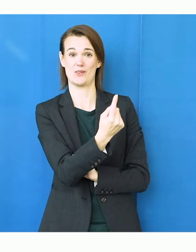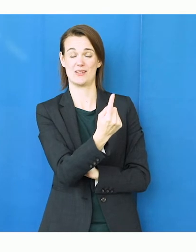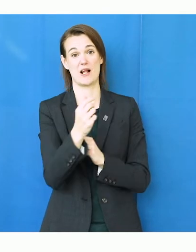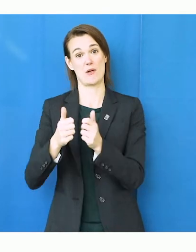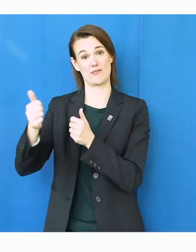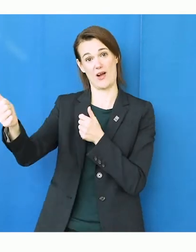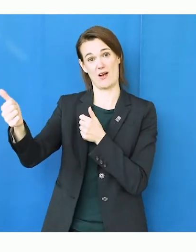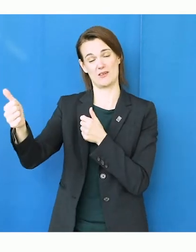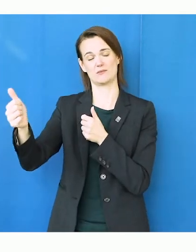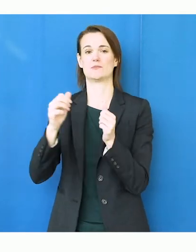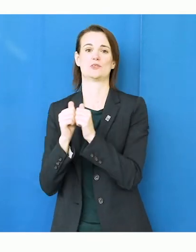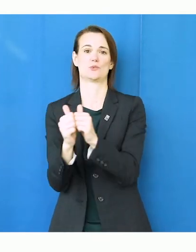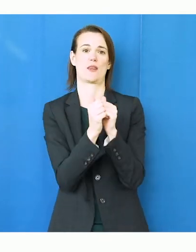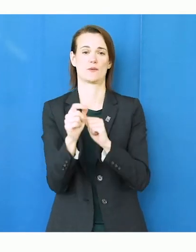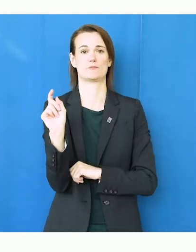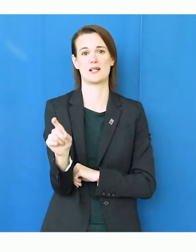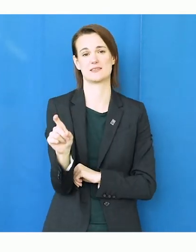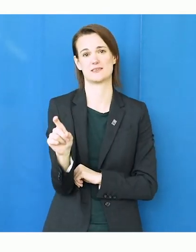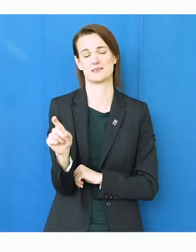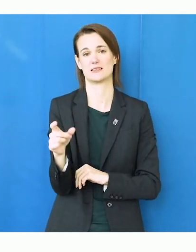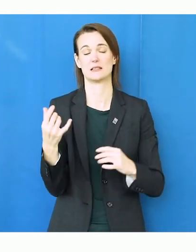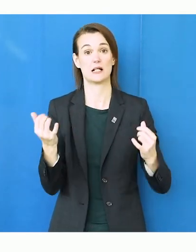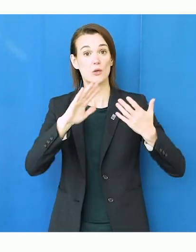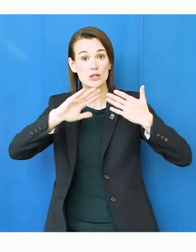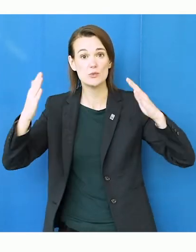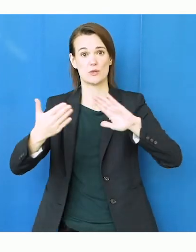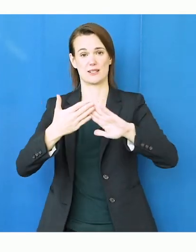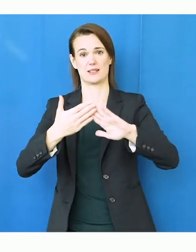We are a community and our strength is in our unity.